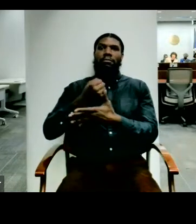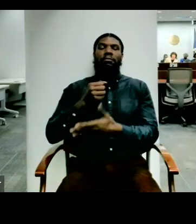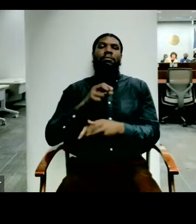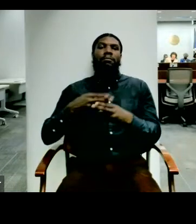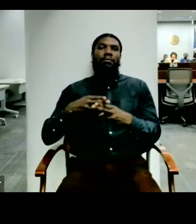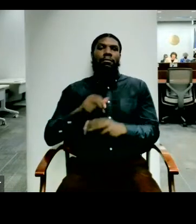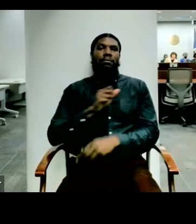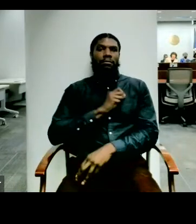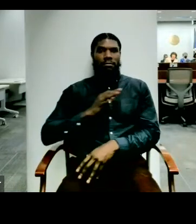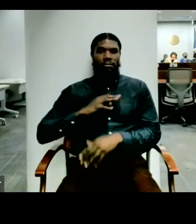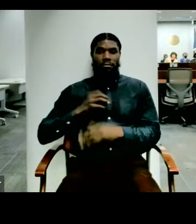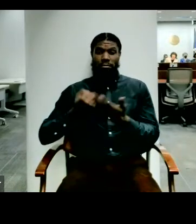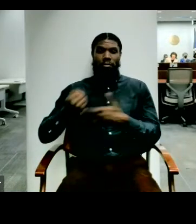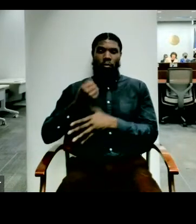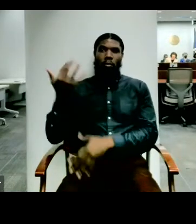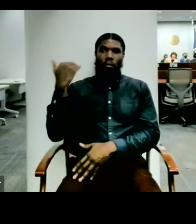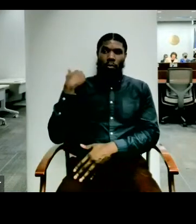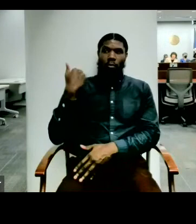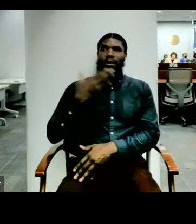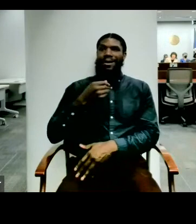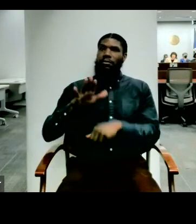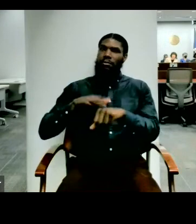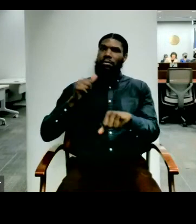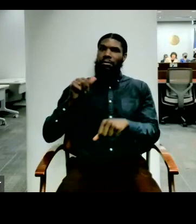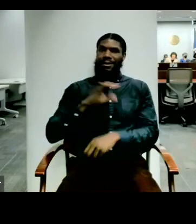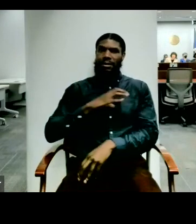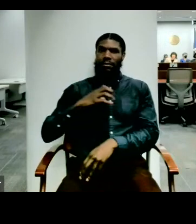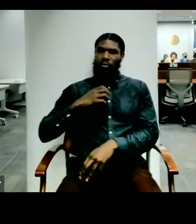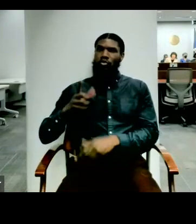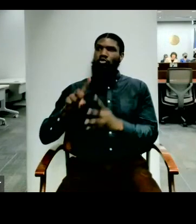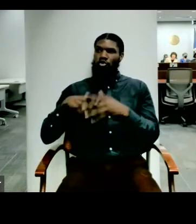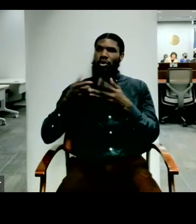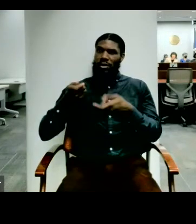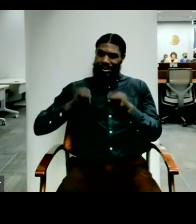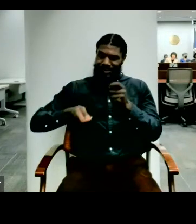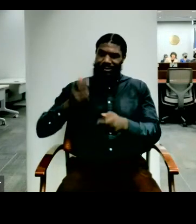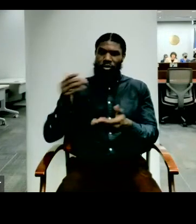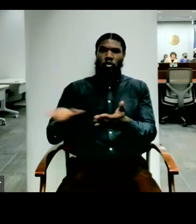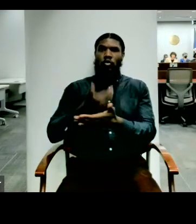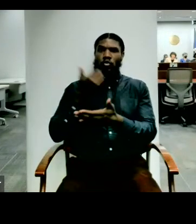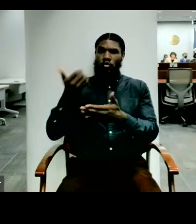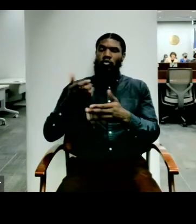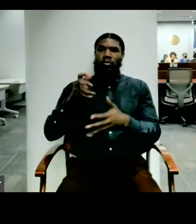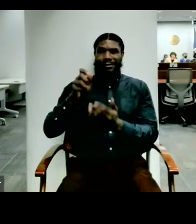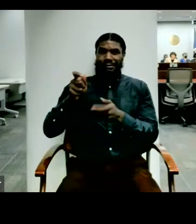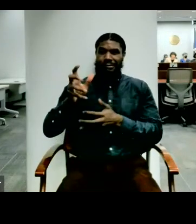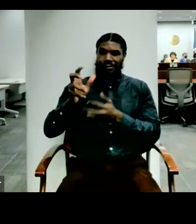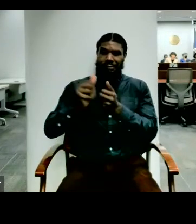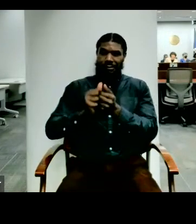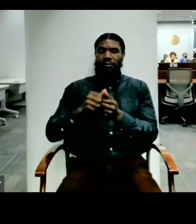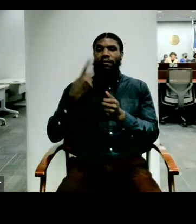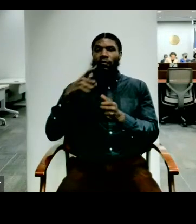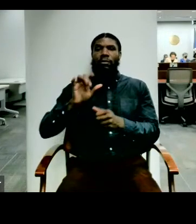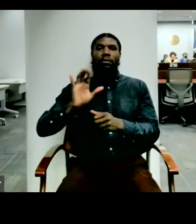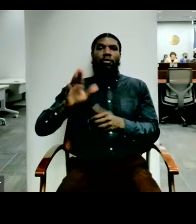calling the Commission to renew and enhance on the new strategic enforcement priorities. Of